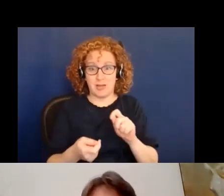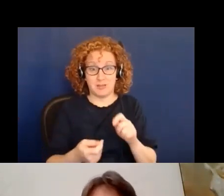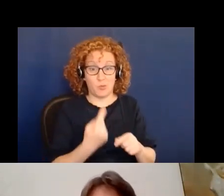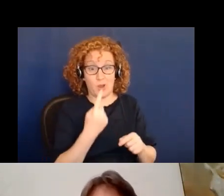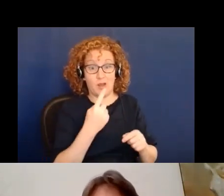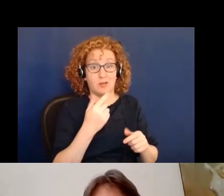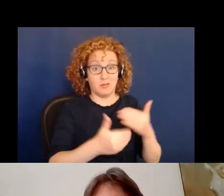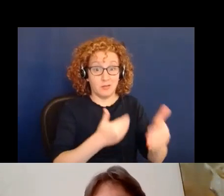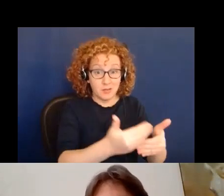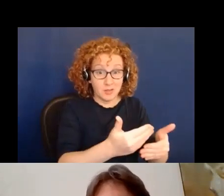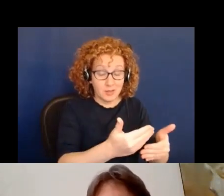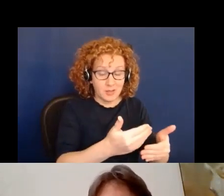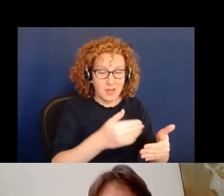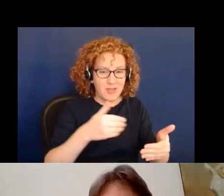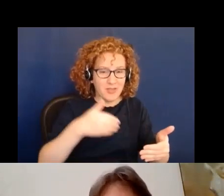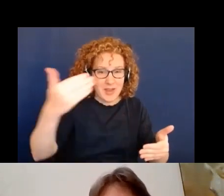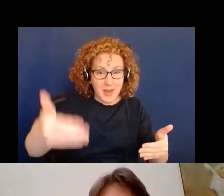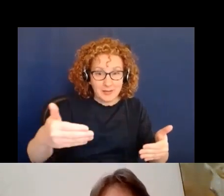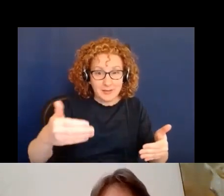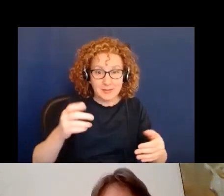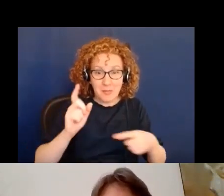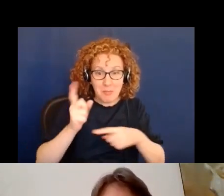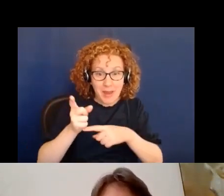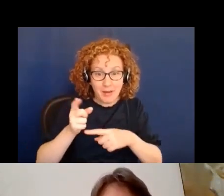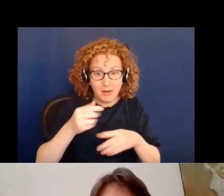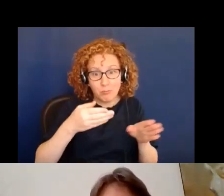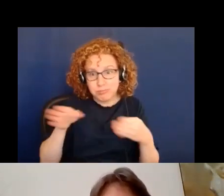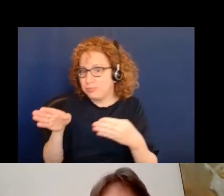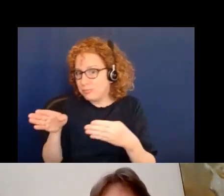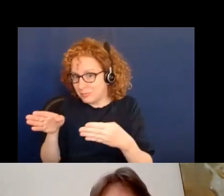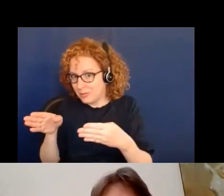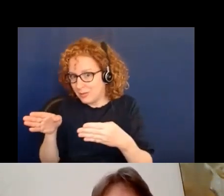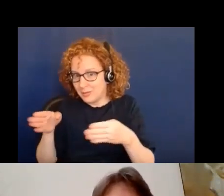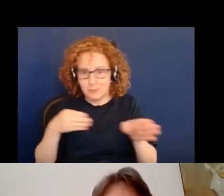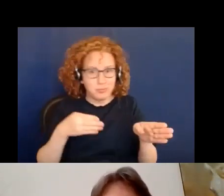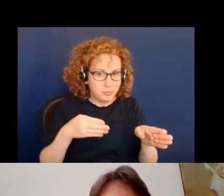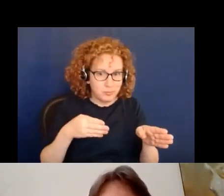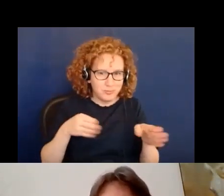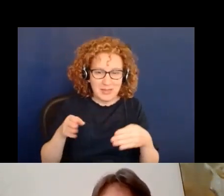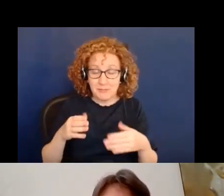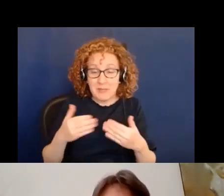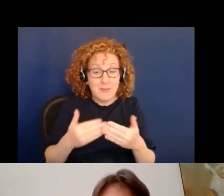to happen differently in the next second and we've seen that in the last couple of days fortunately